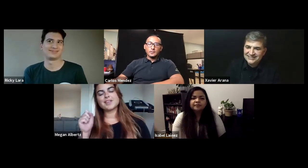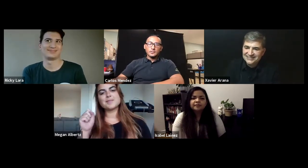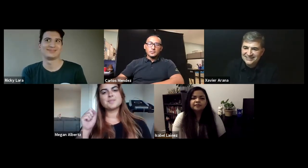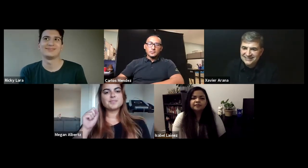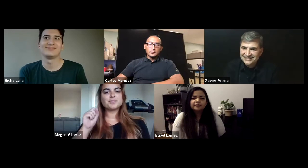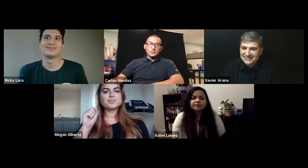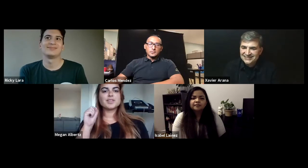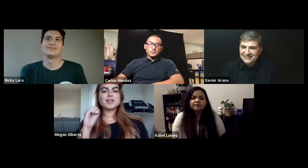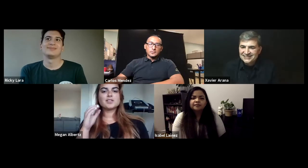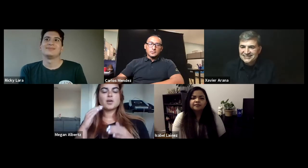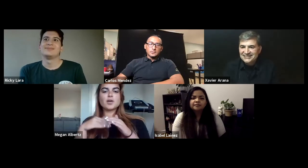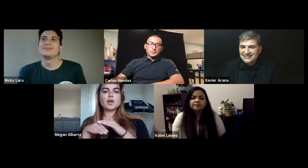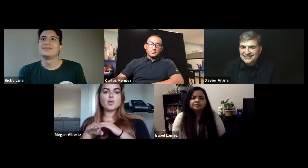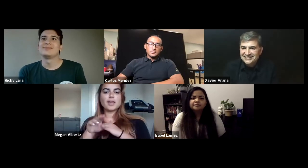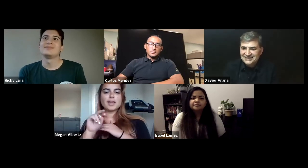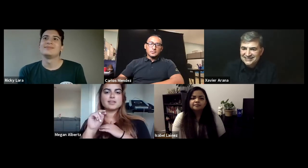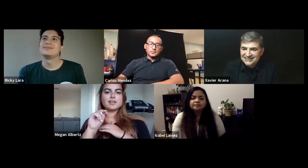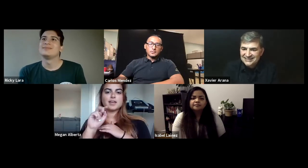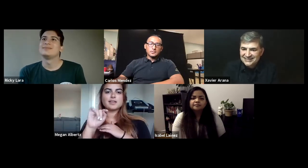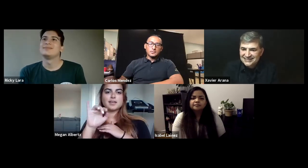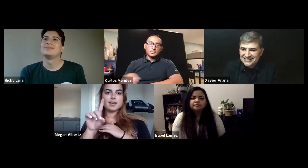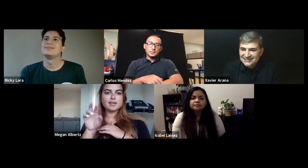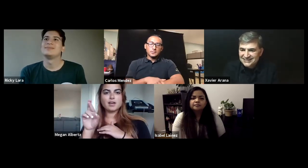I definitely agree. Megan.